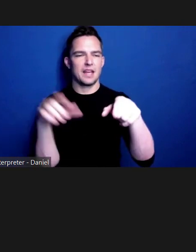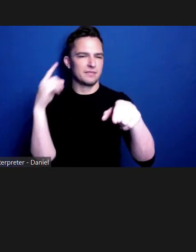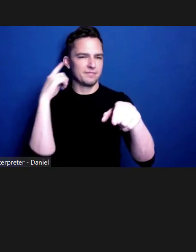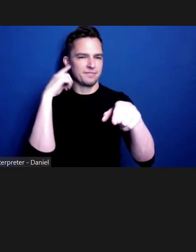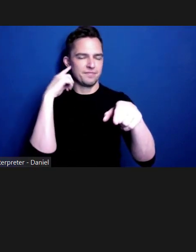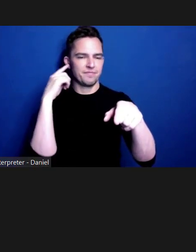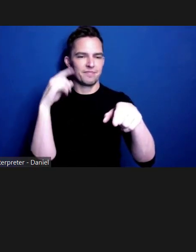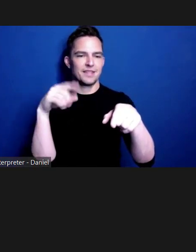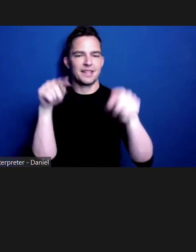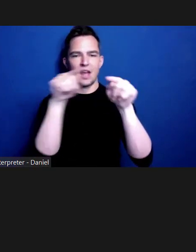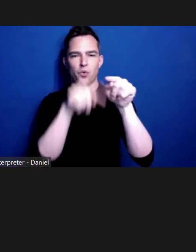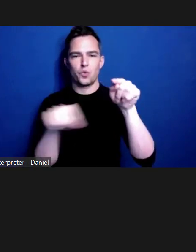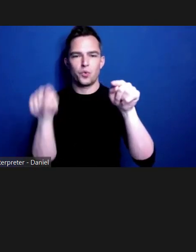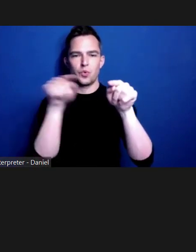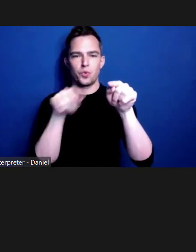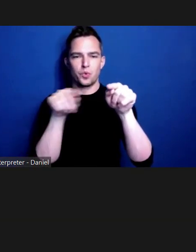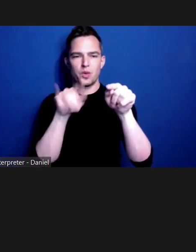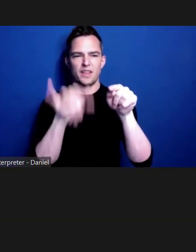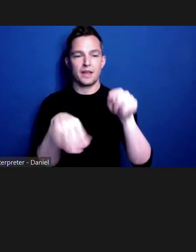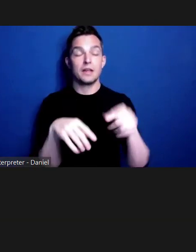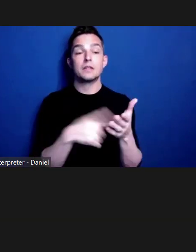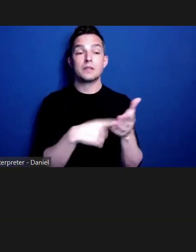Now, in some instance, -- instances, will travel through the